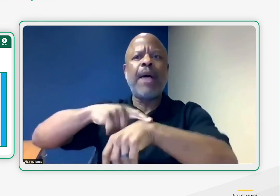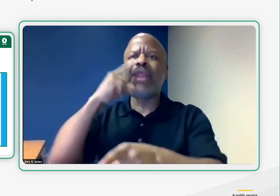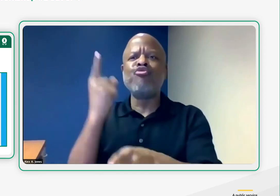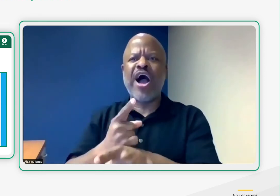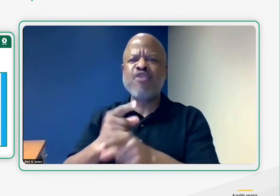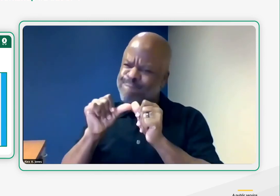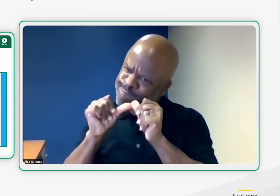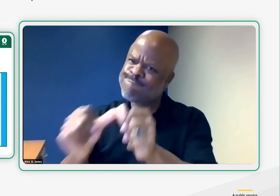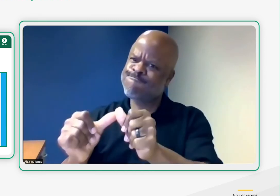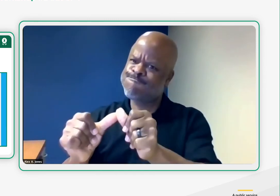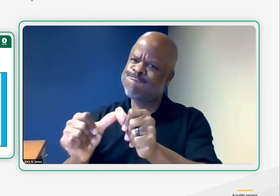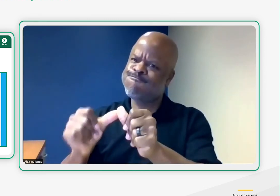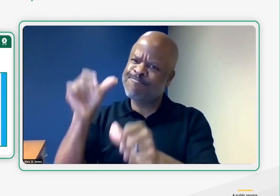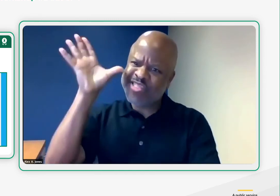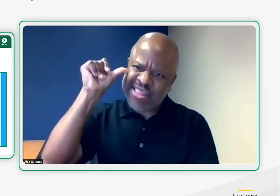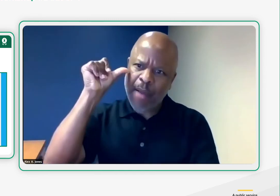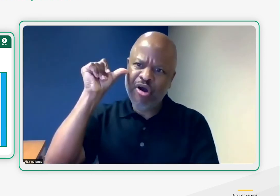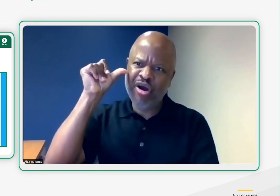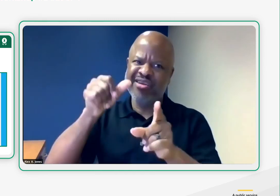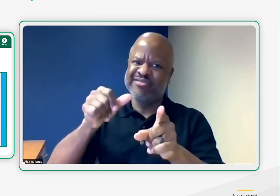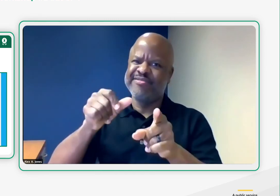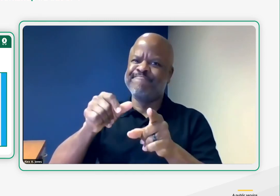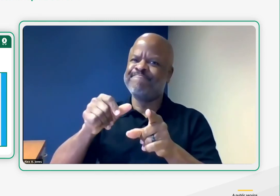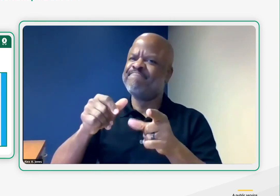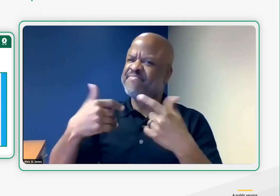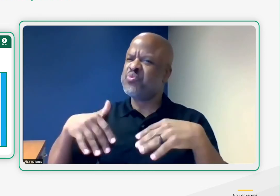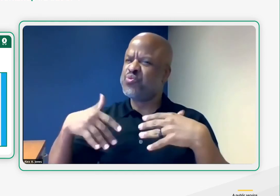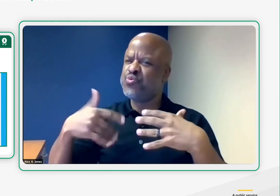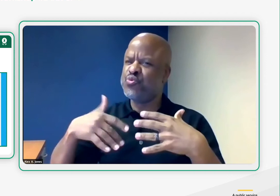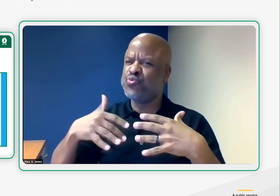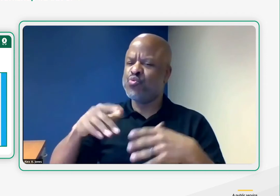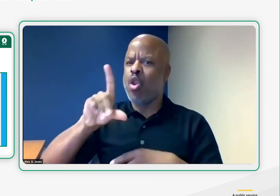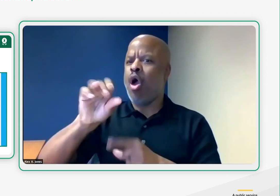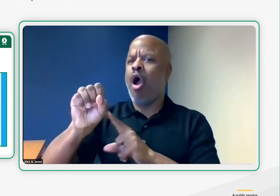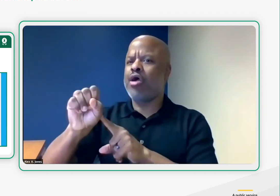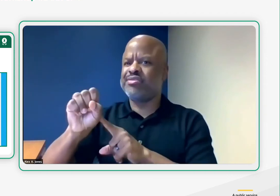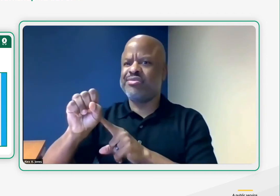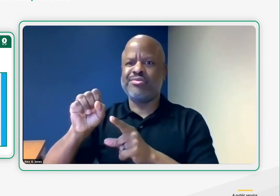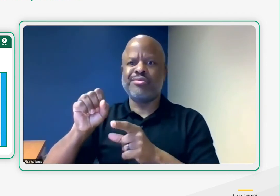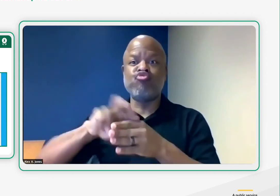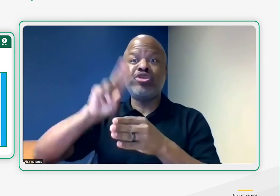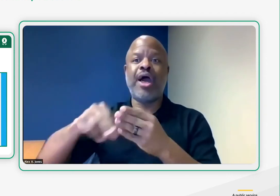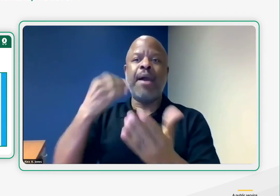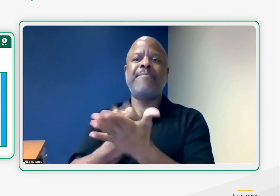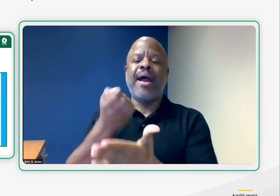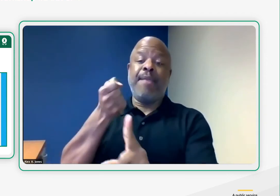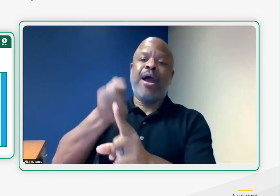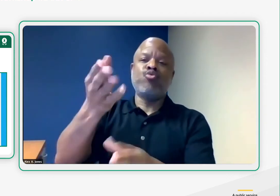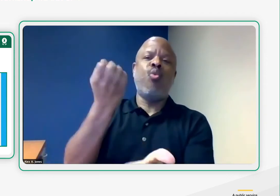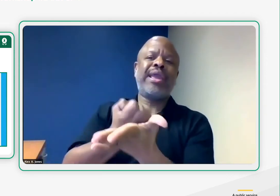And you're just steady. You're quite stubborn in that, and you keep putting money into it. But in the end, you're just gaining more and more loss.